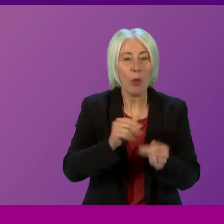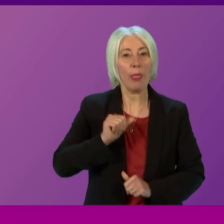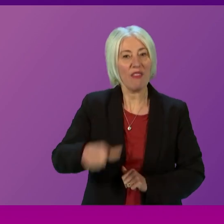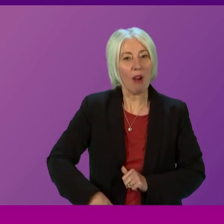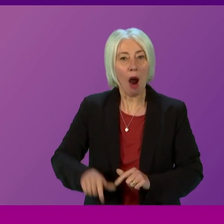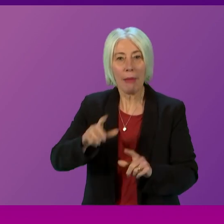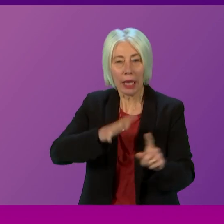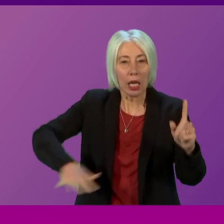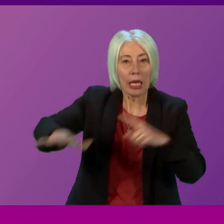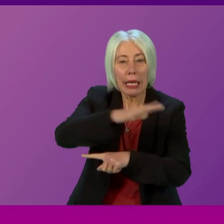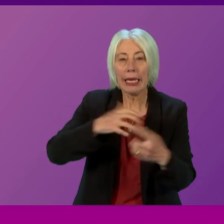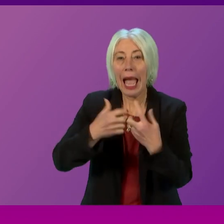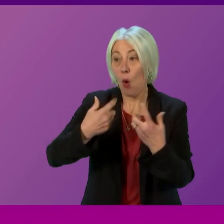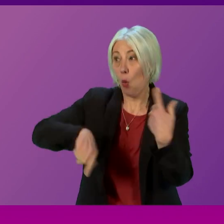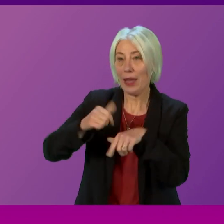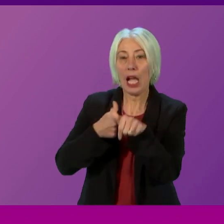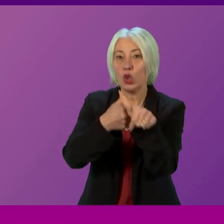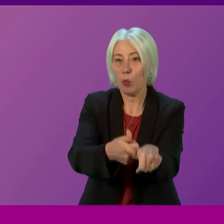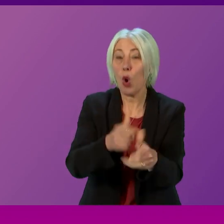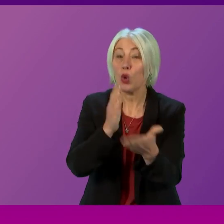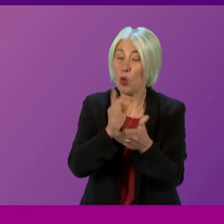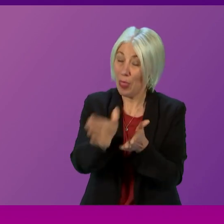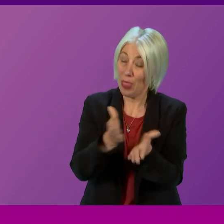best support them through what is an extremely challenging period.